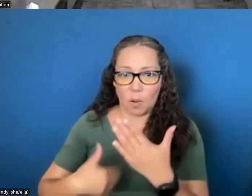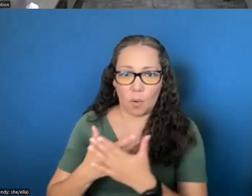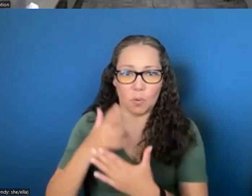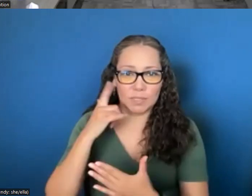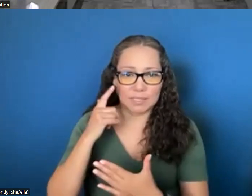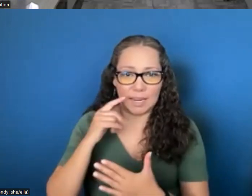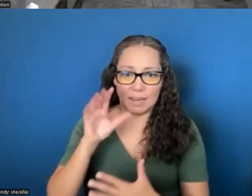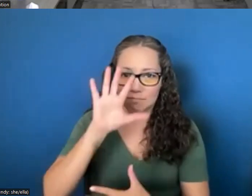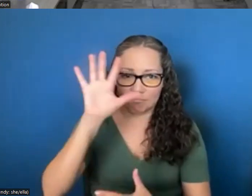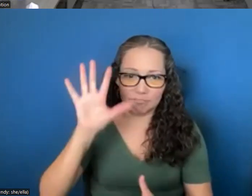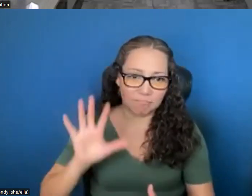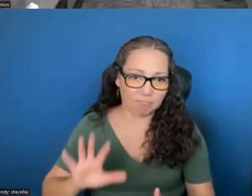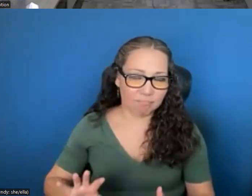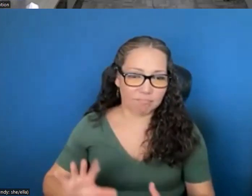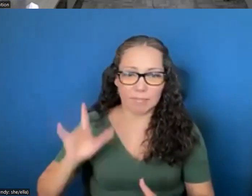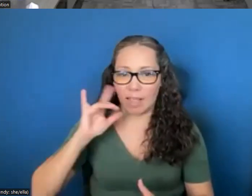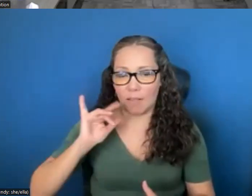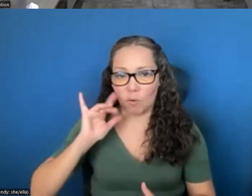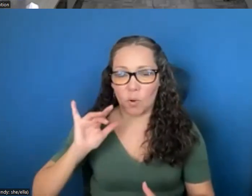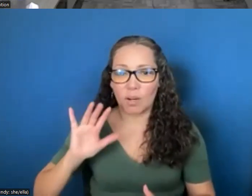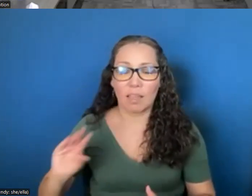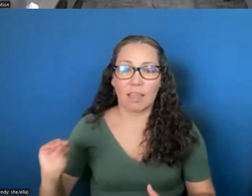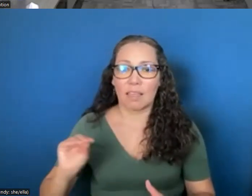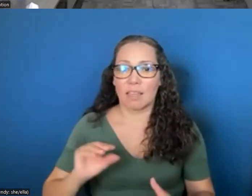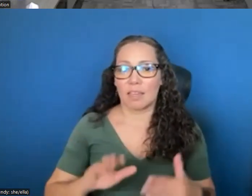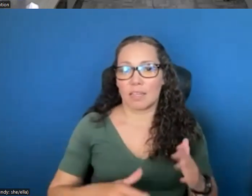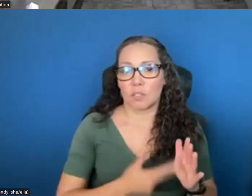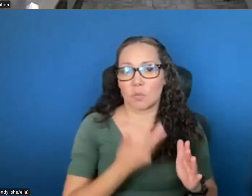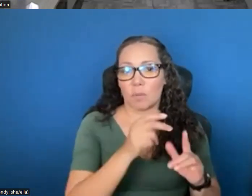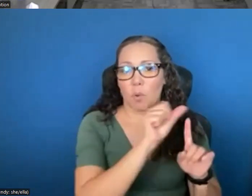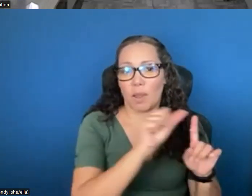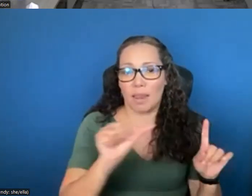to those services and activities that applied at AAA and ic's really leverage that enhanced